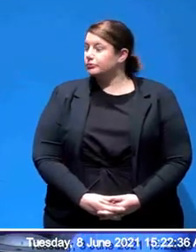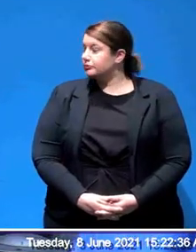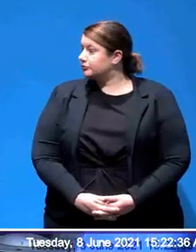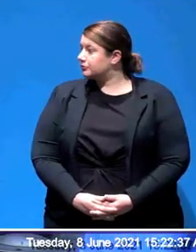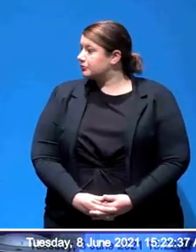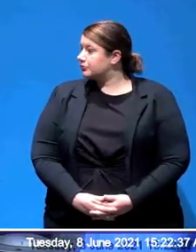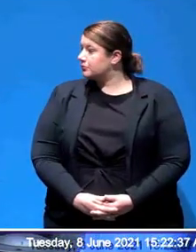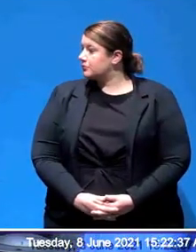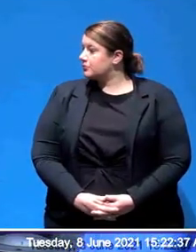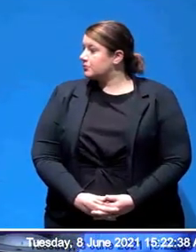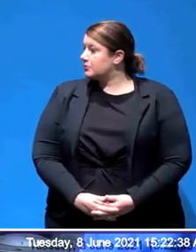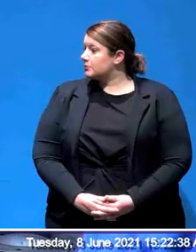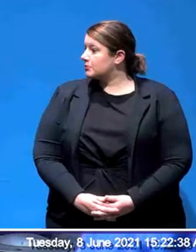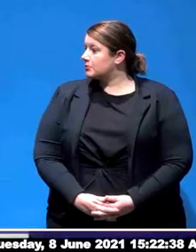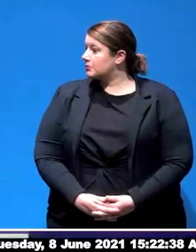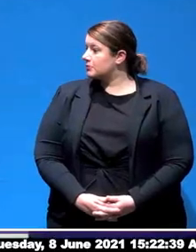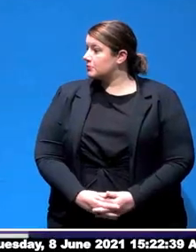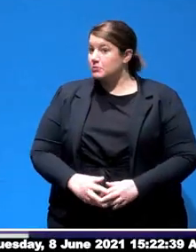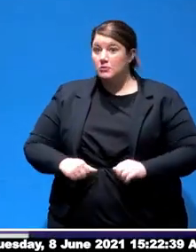Is our transcript recuperated?